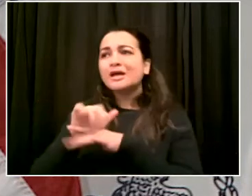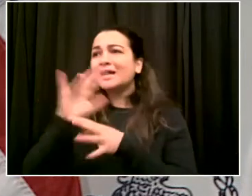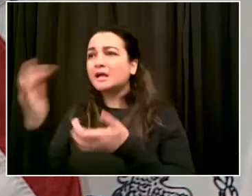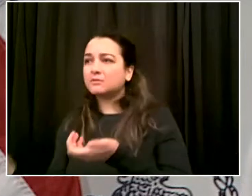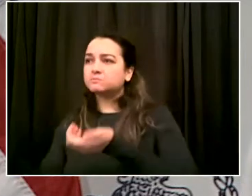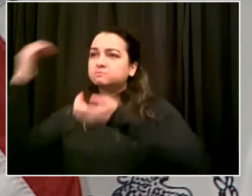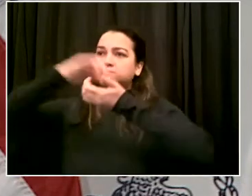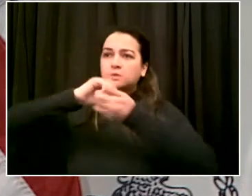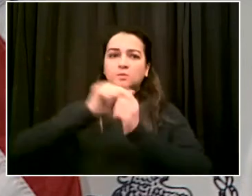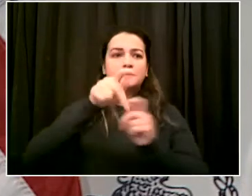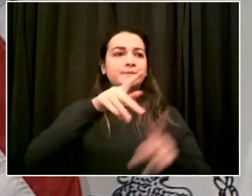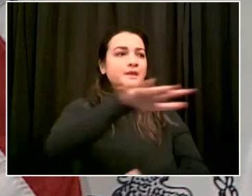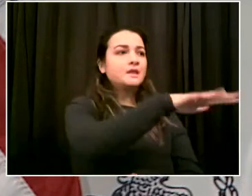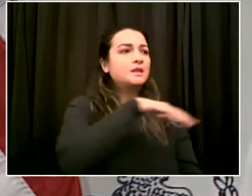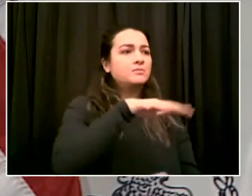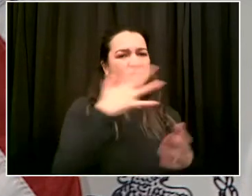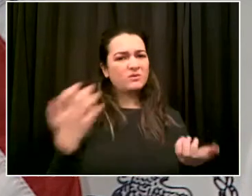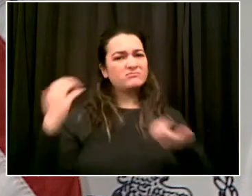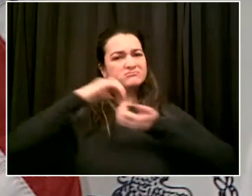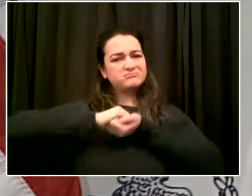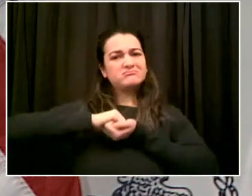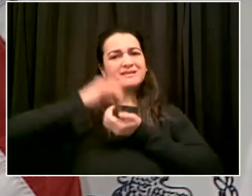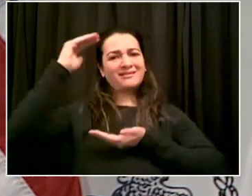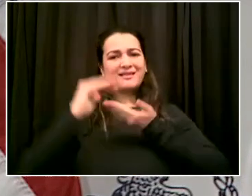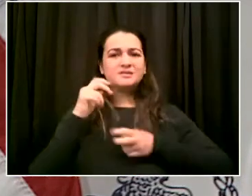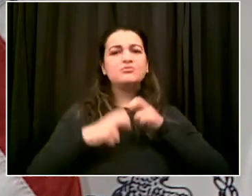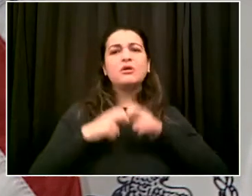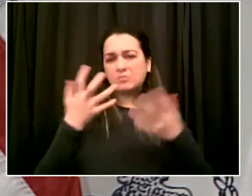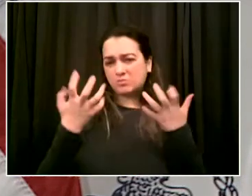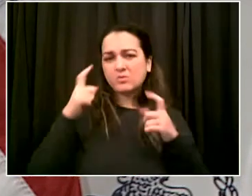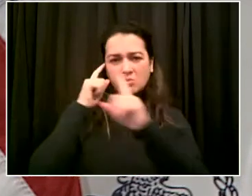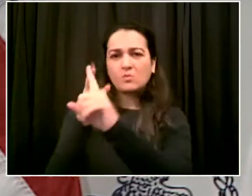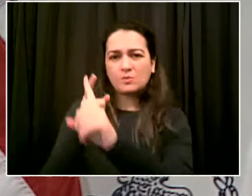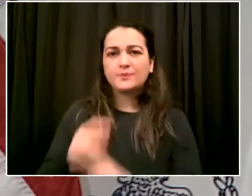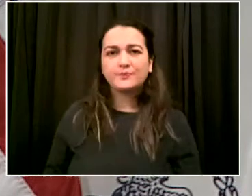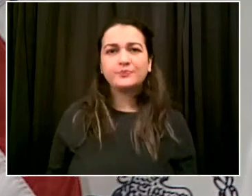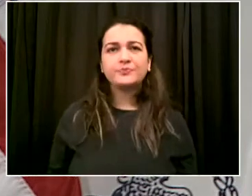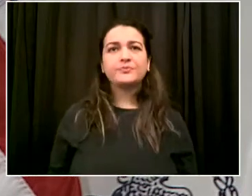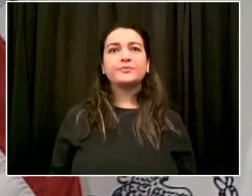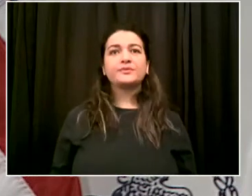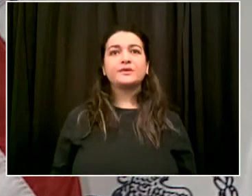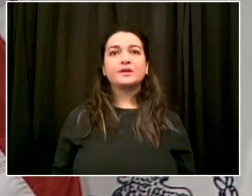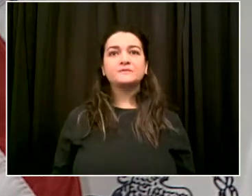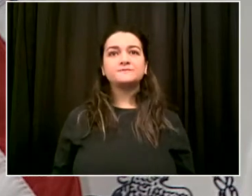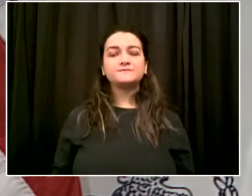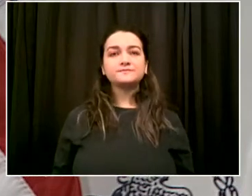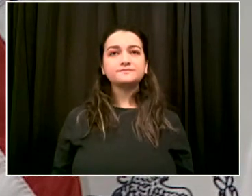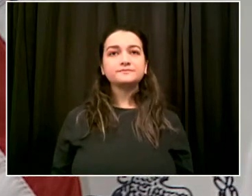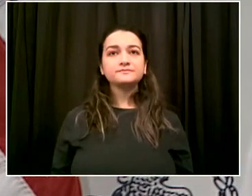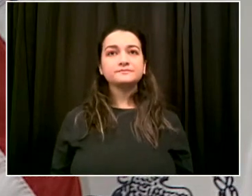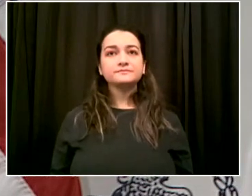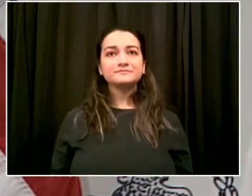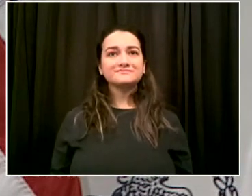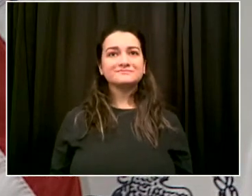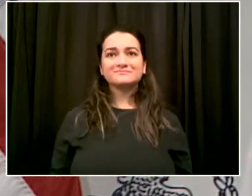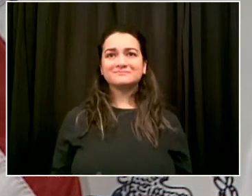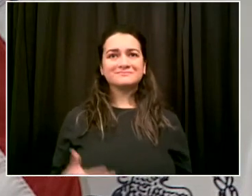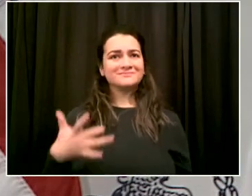RESPECT.